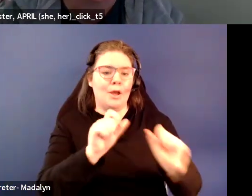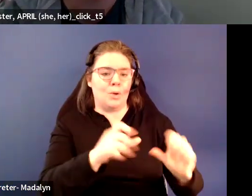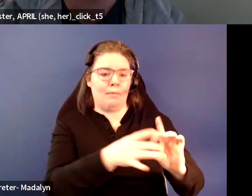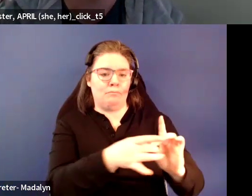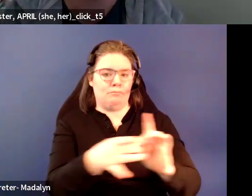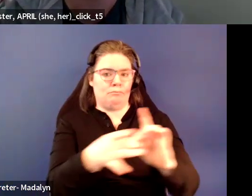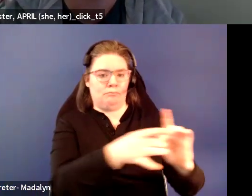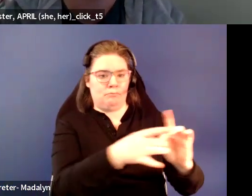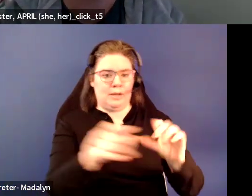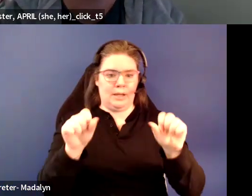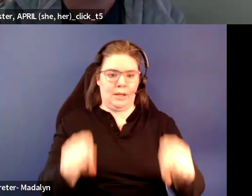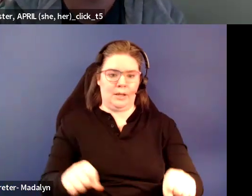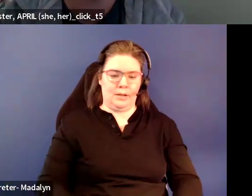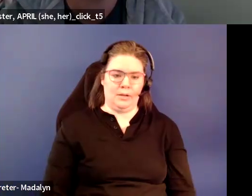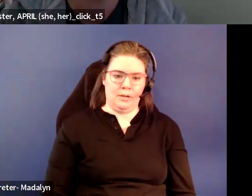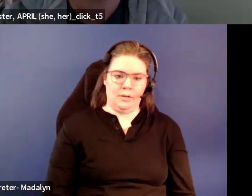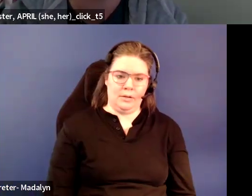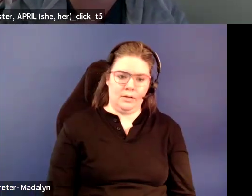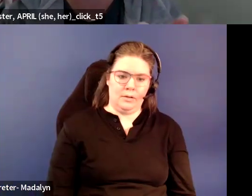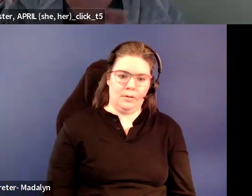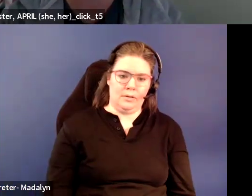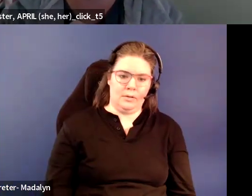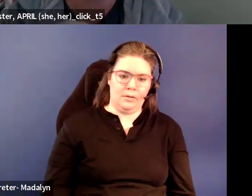Sierra Royster, APRIL (she, her): So there's like a Sierra Royster, APRIL (she, her): I was blessed.